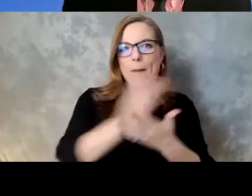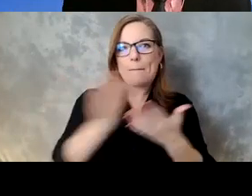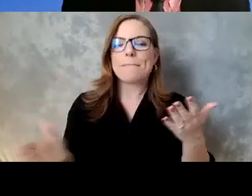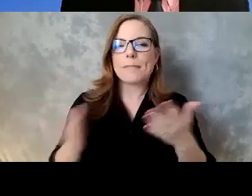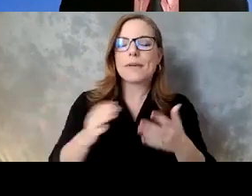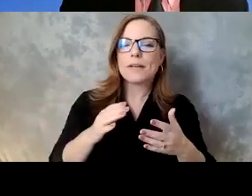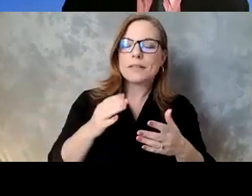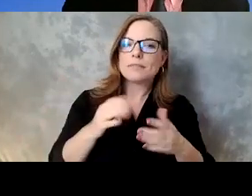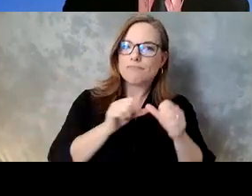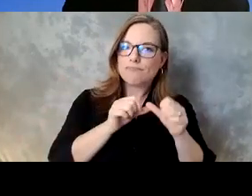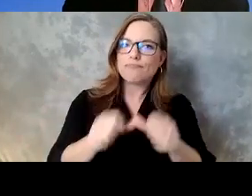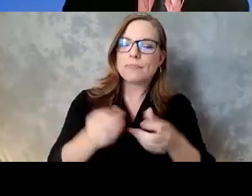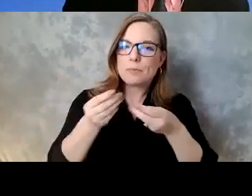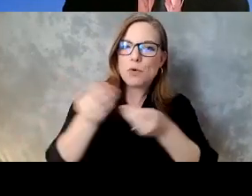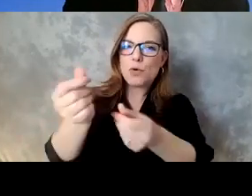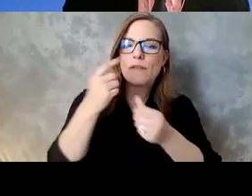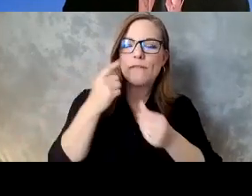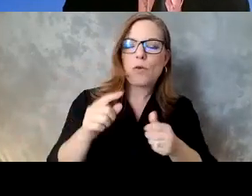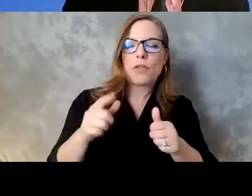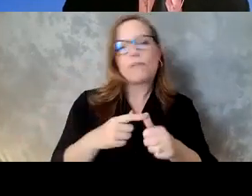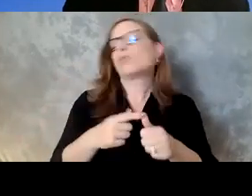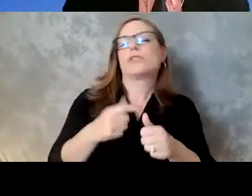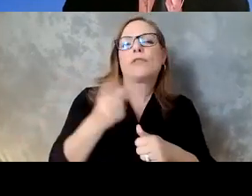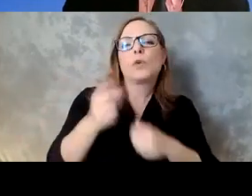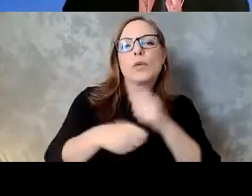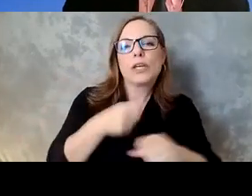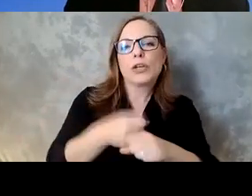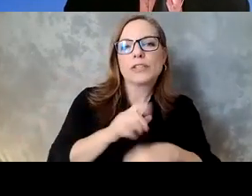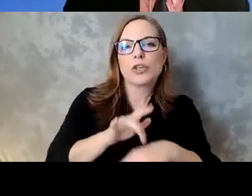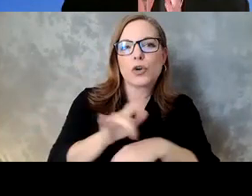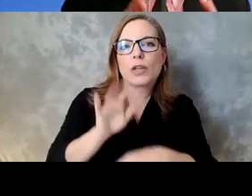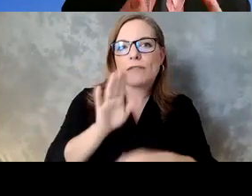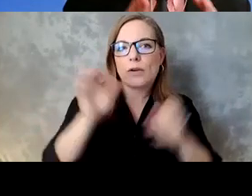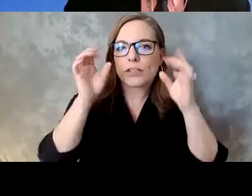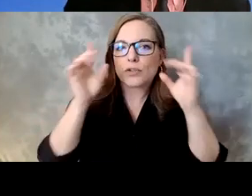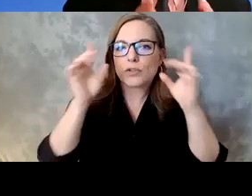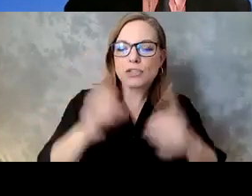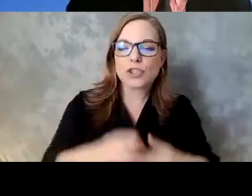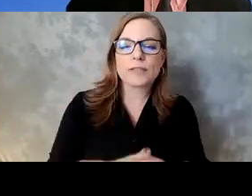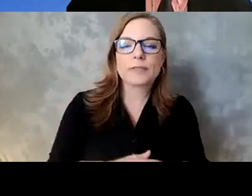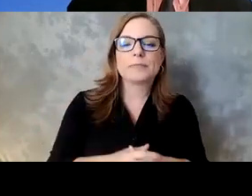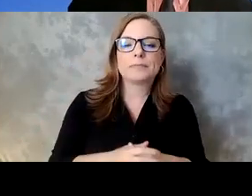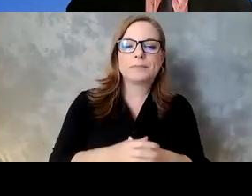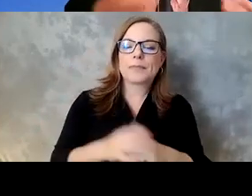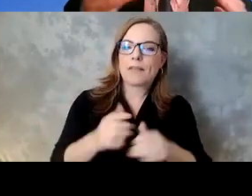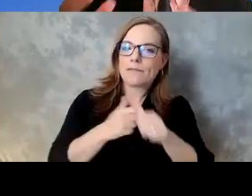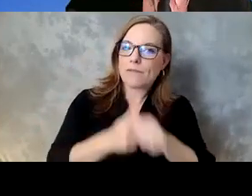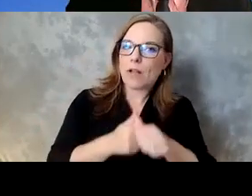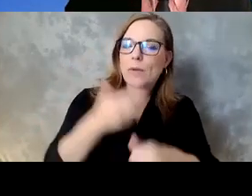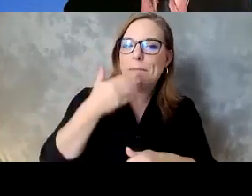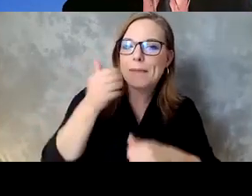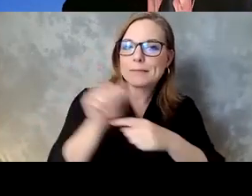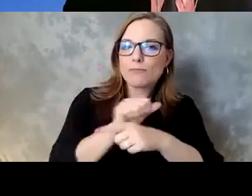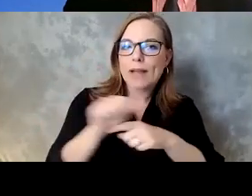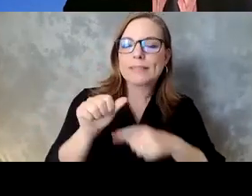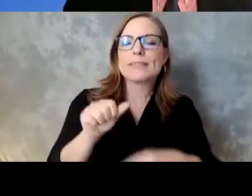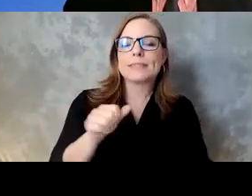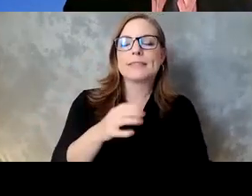system. P-3 also focuses on aligning developmentally informed best practices in UPK through Third